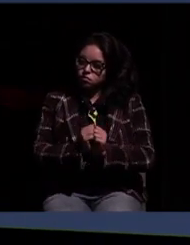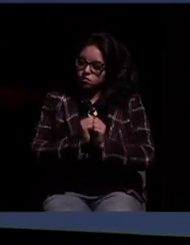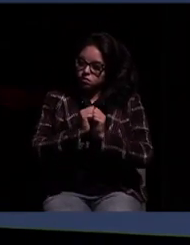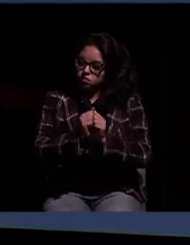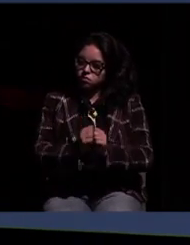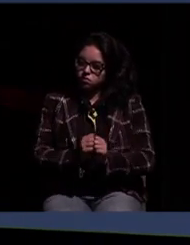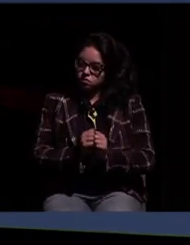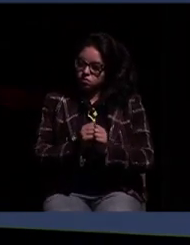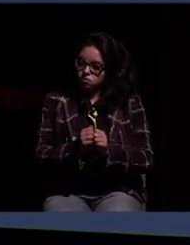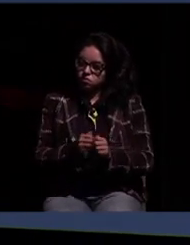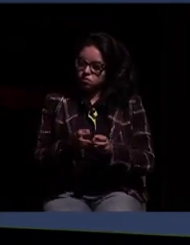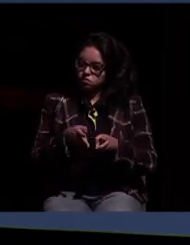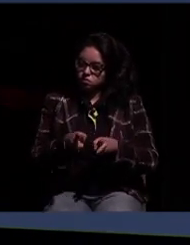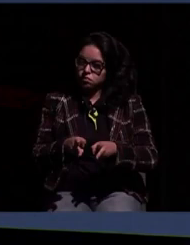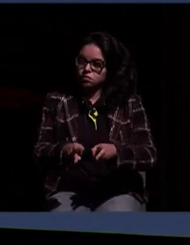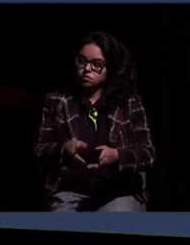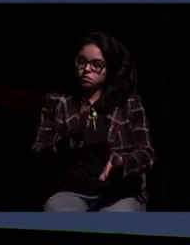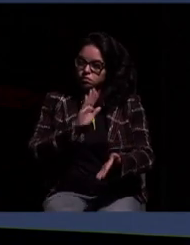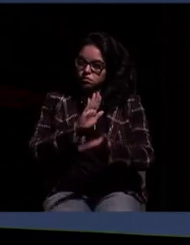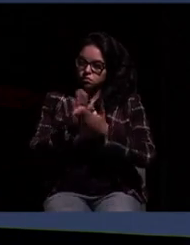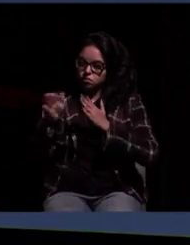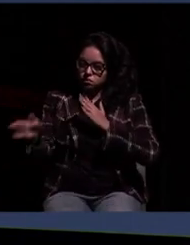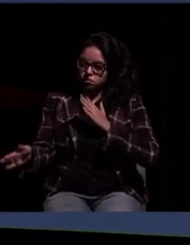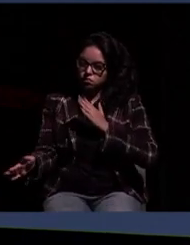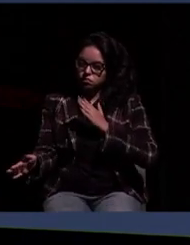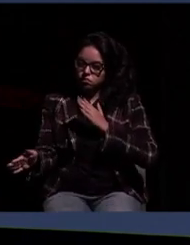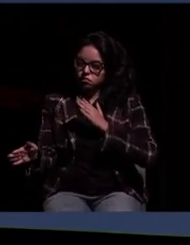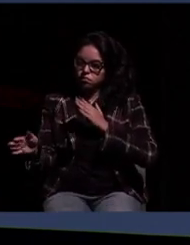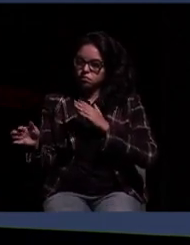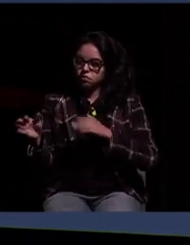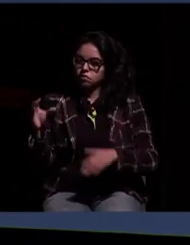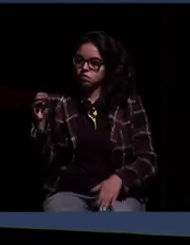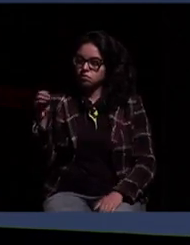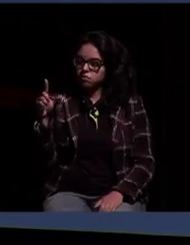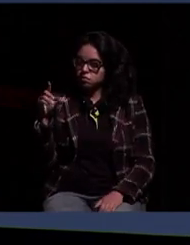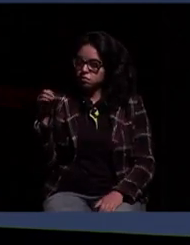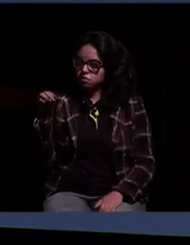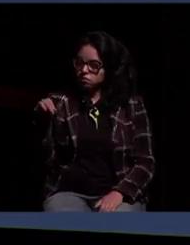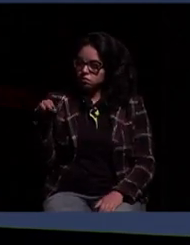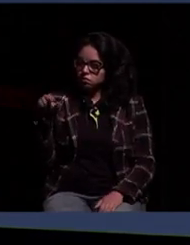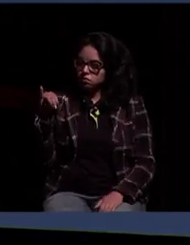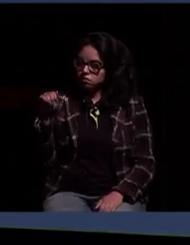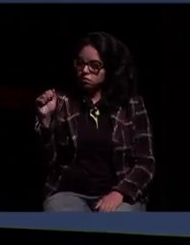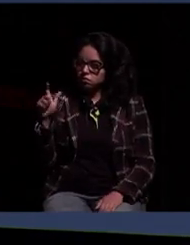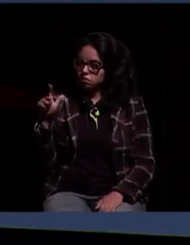the ghost of colonialism. And frequently this ghost